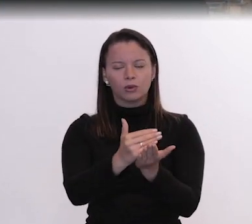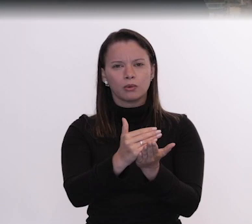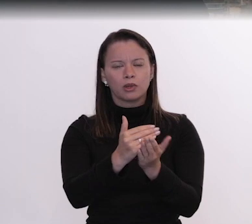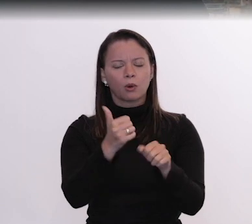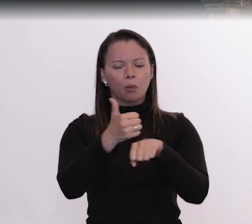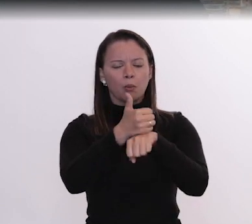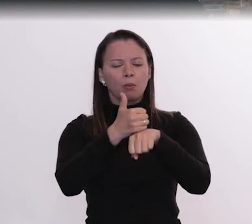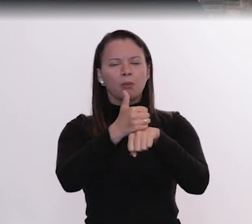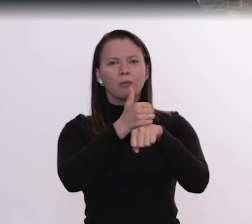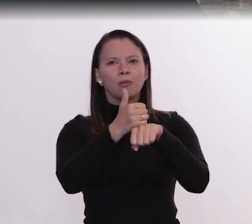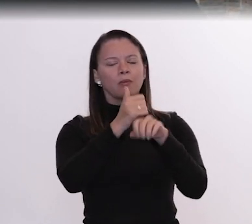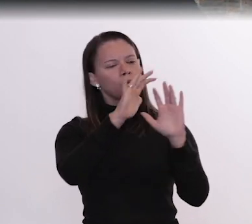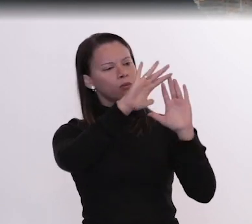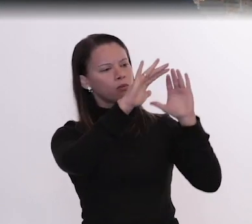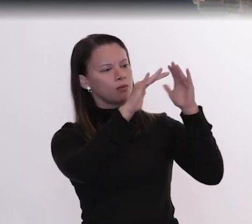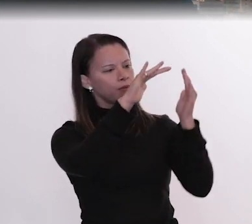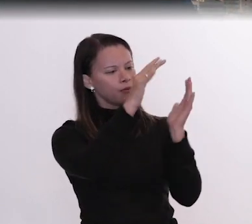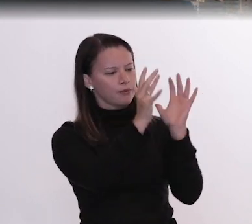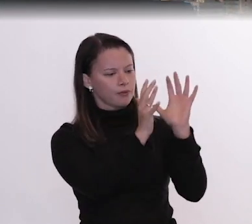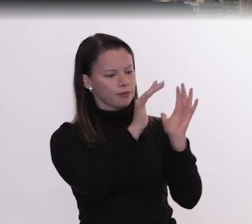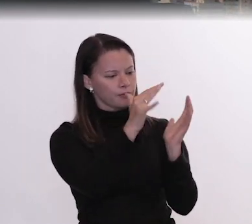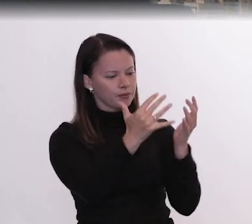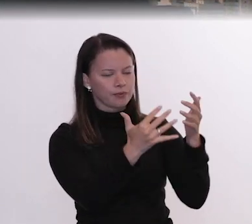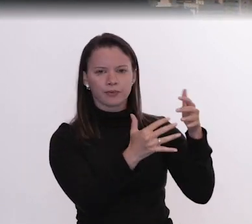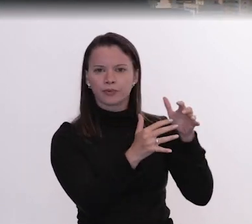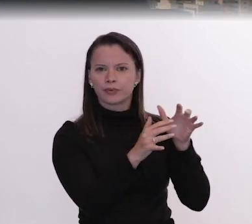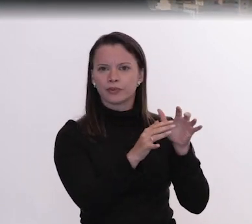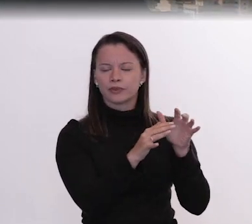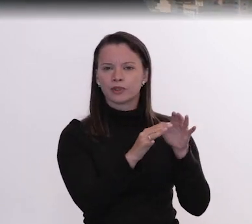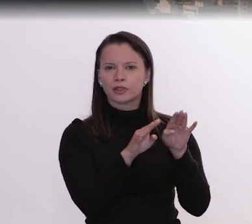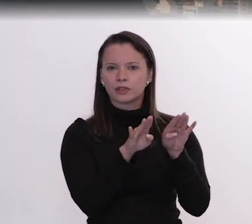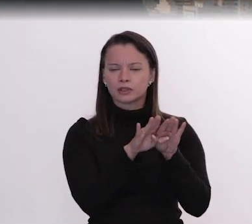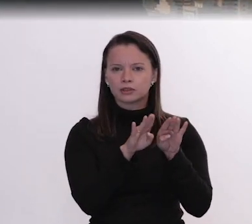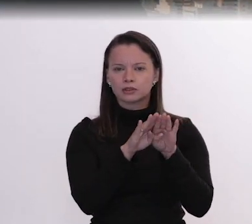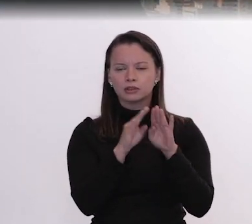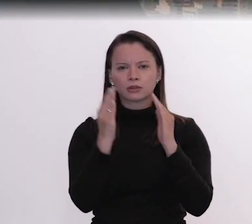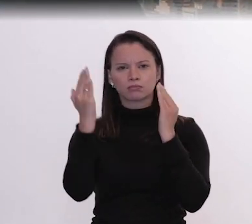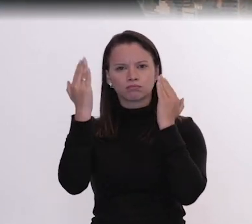are also elements with which the psychoanalyst works.